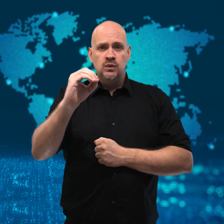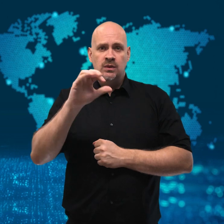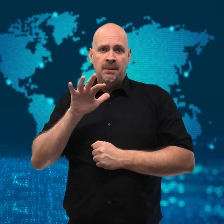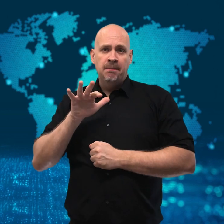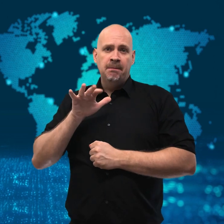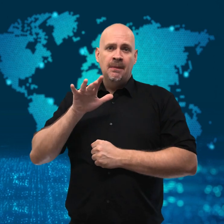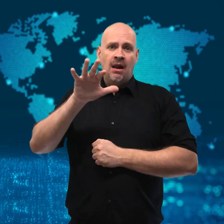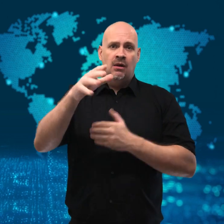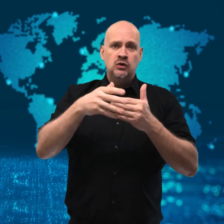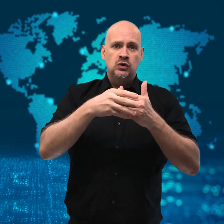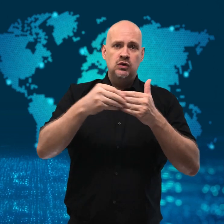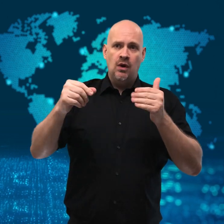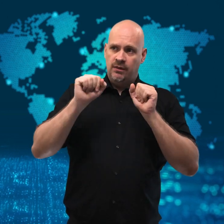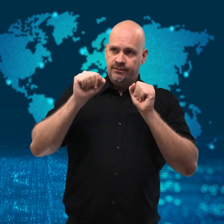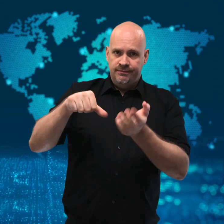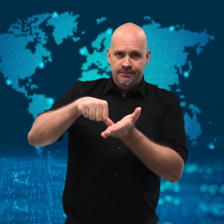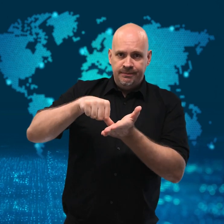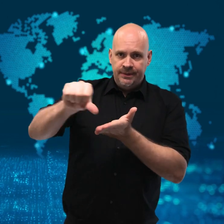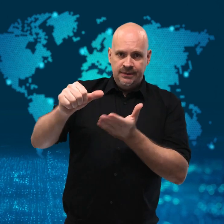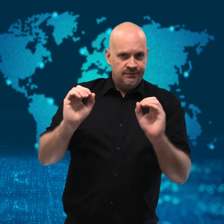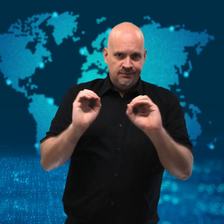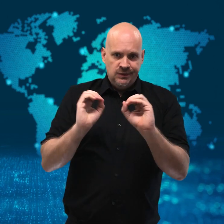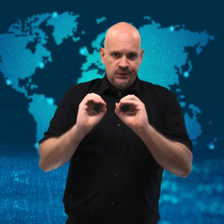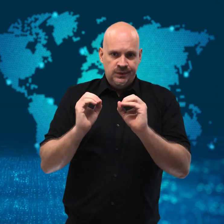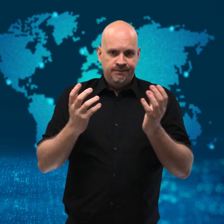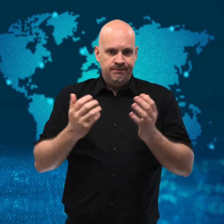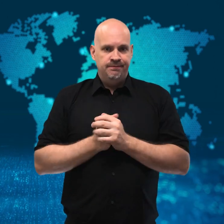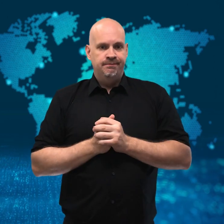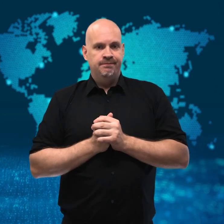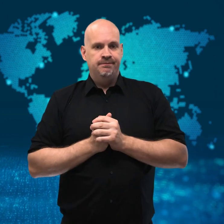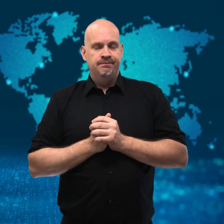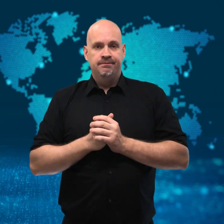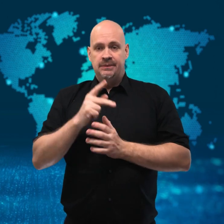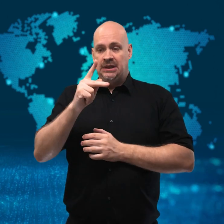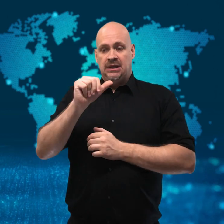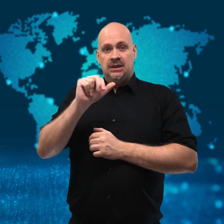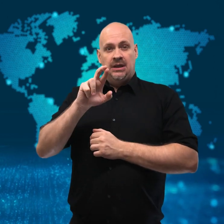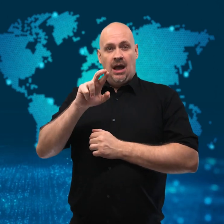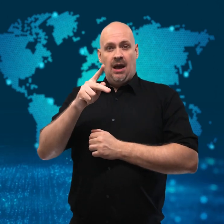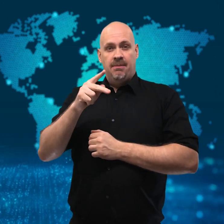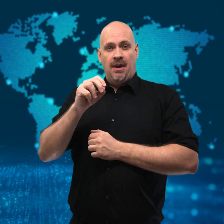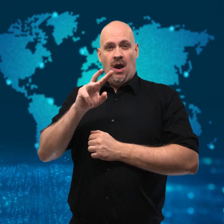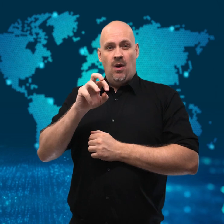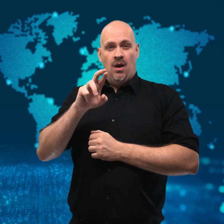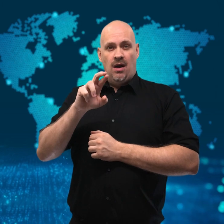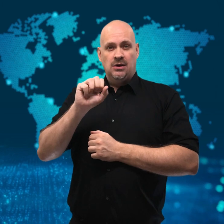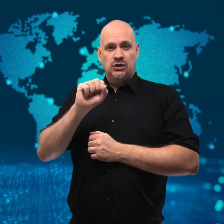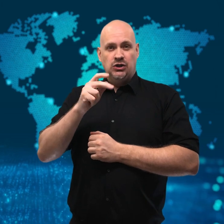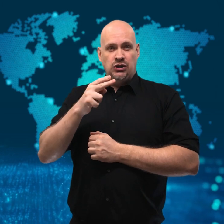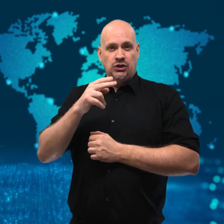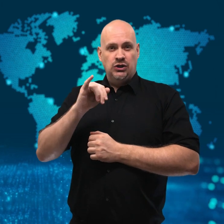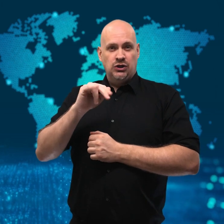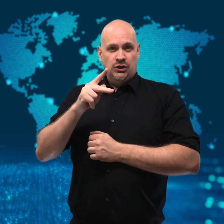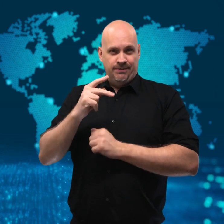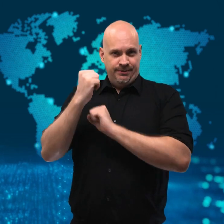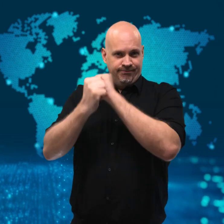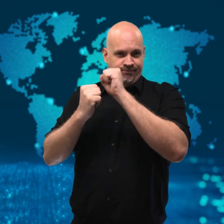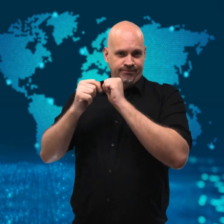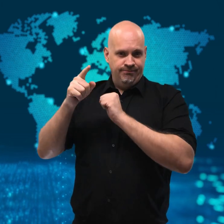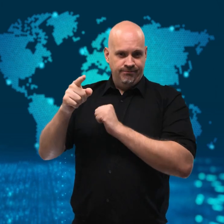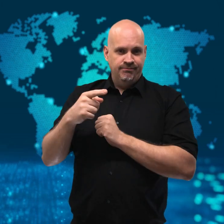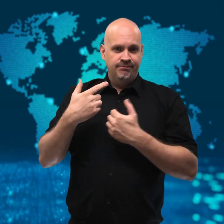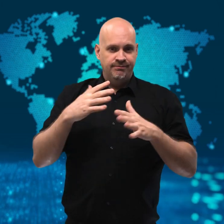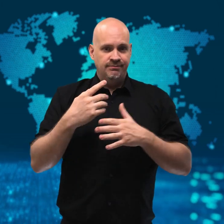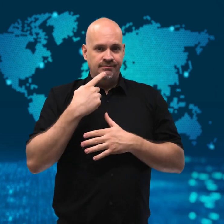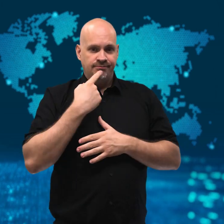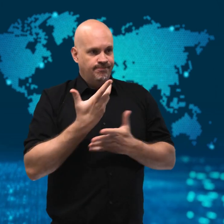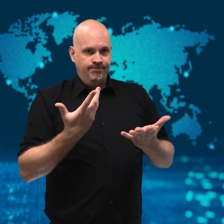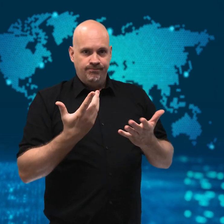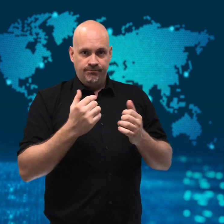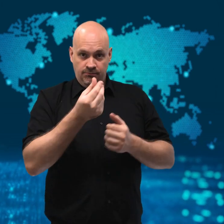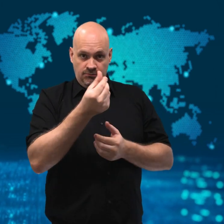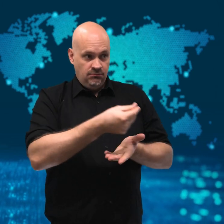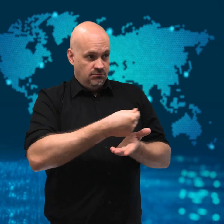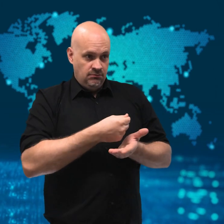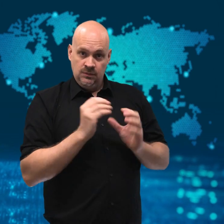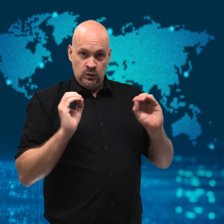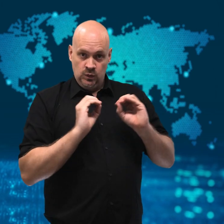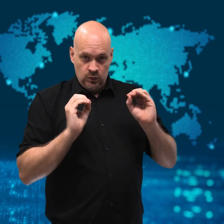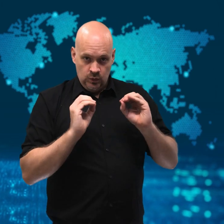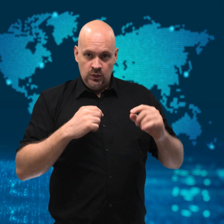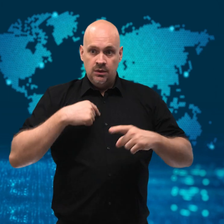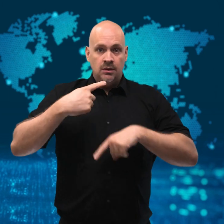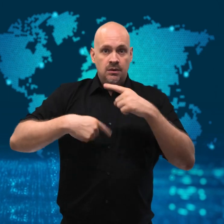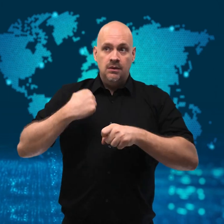Karpowership says it can’t continue to operate without payment.